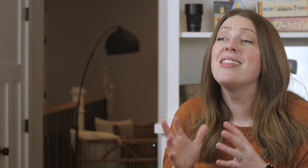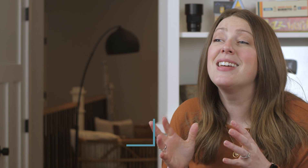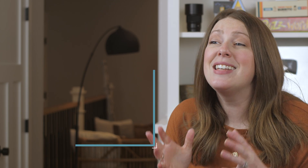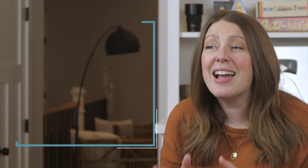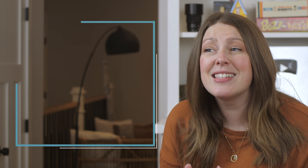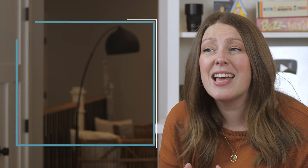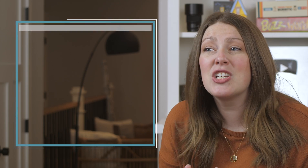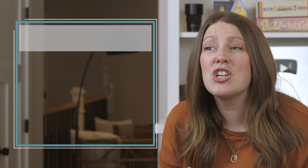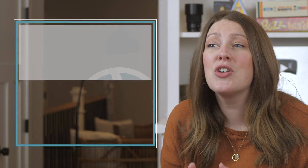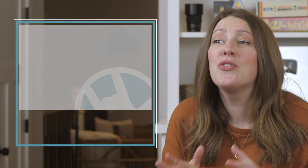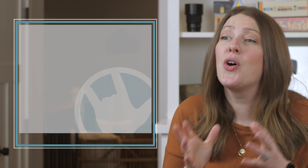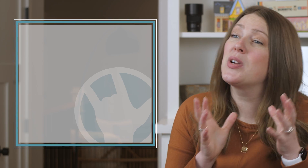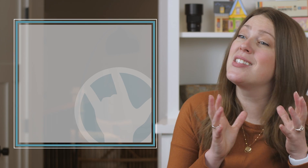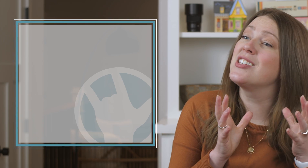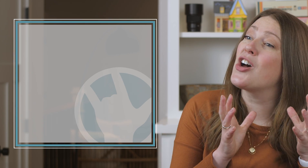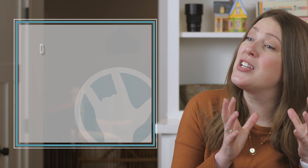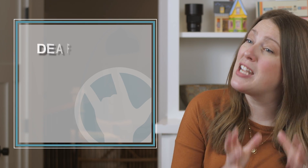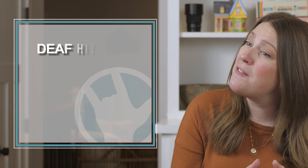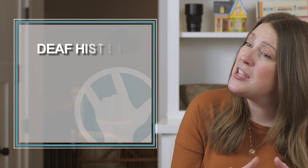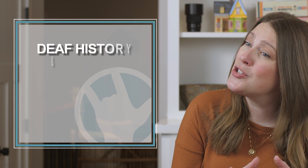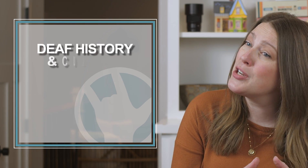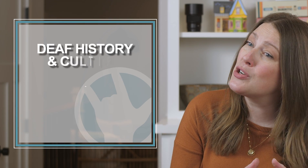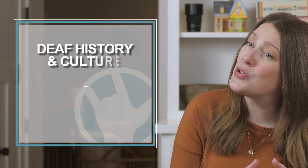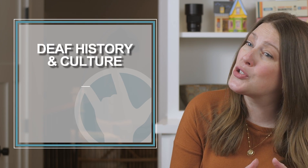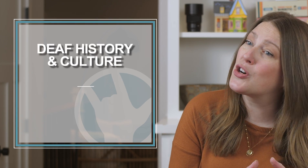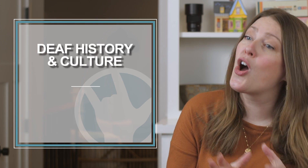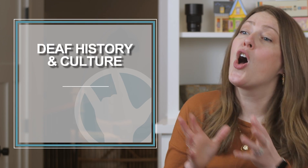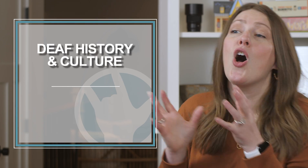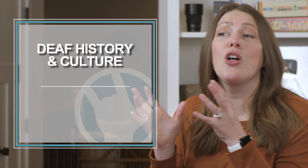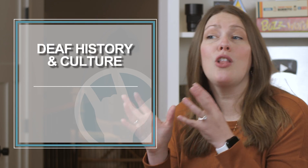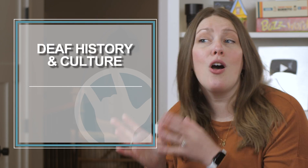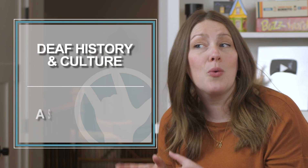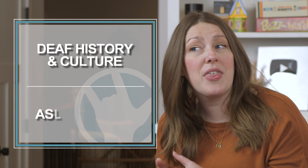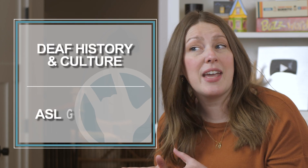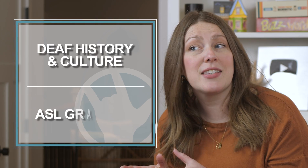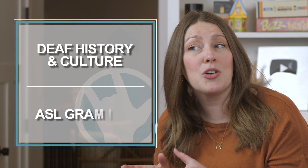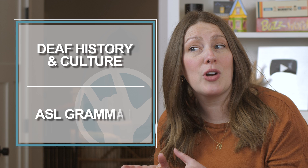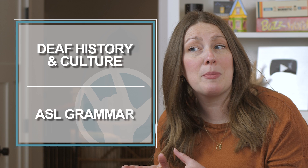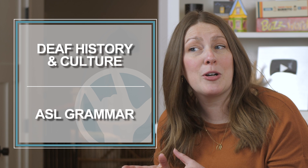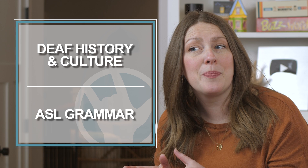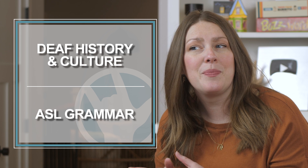The next section focuses on Deaf history and culture along with ASL grammar.